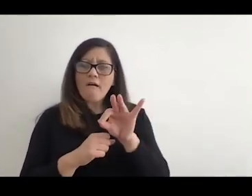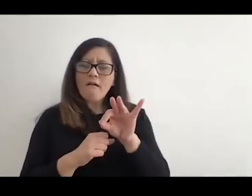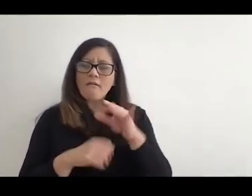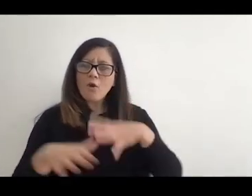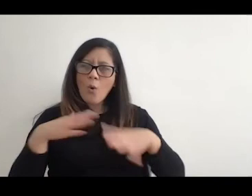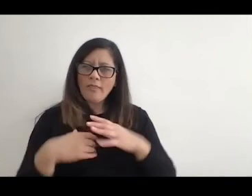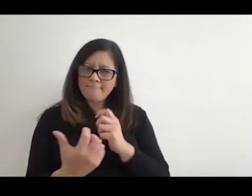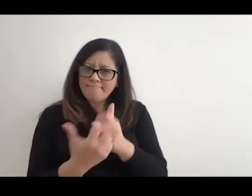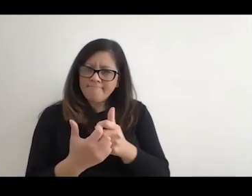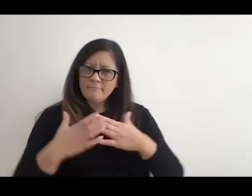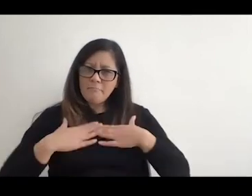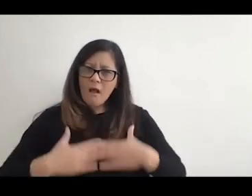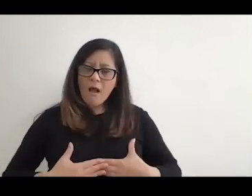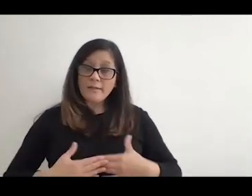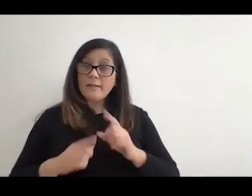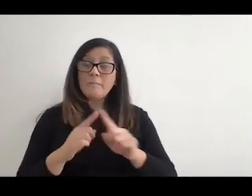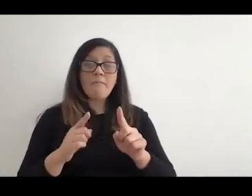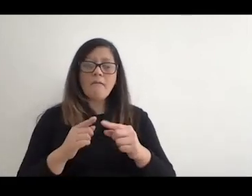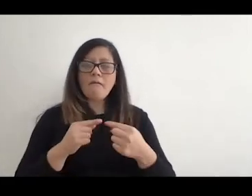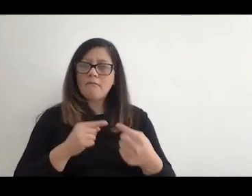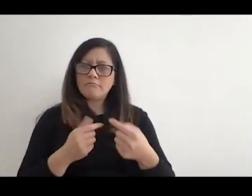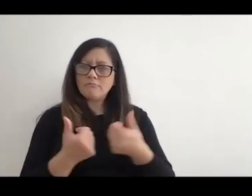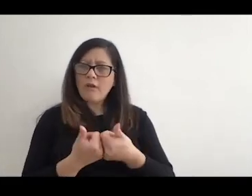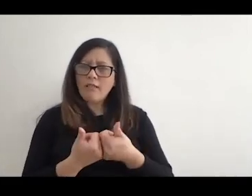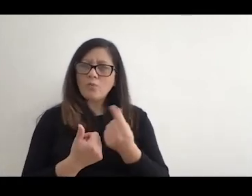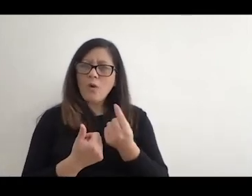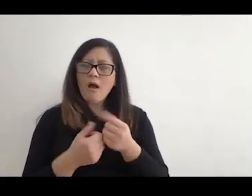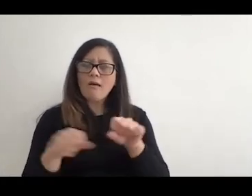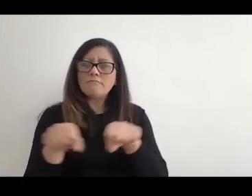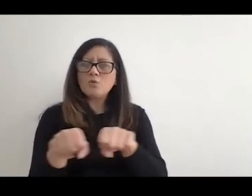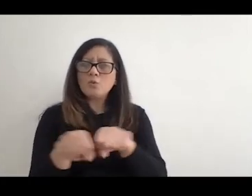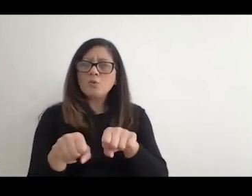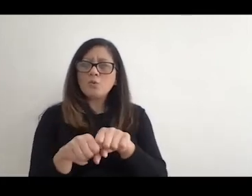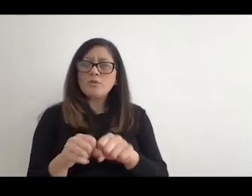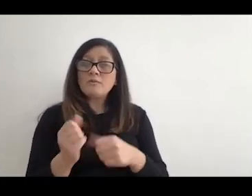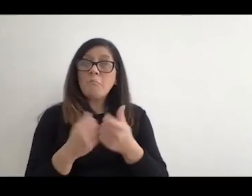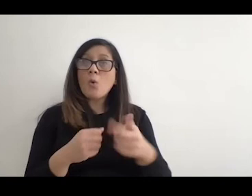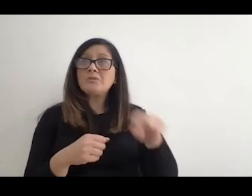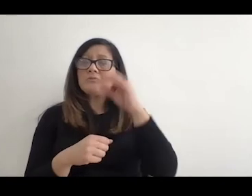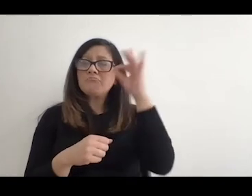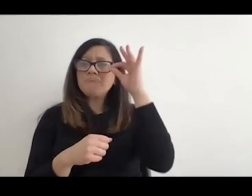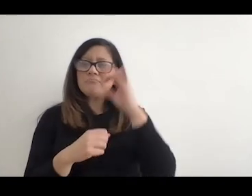but mostly it's the footwear. So one of the things that people may not consider or think about.